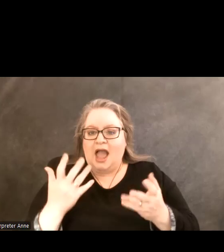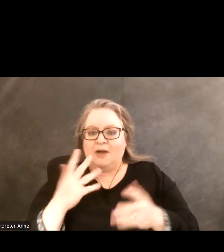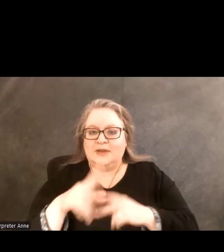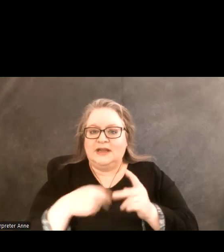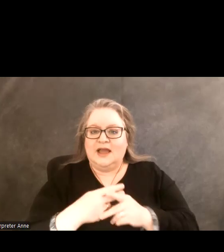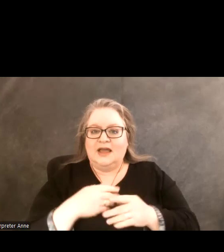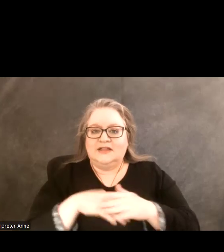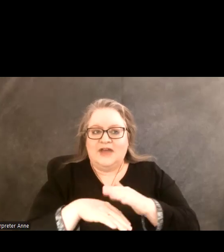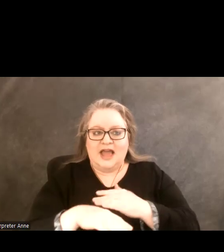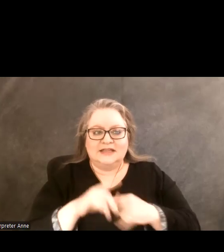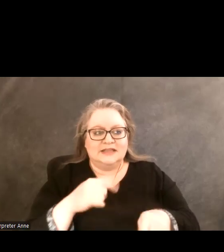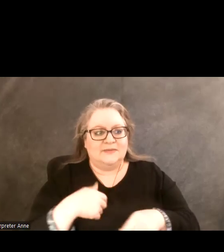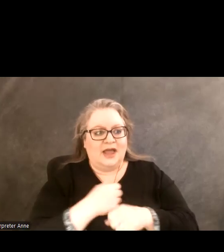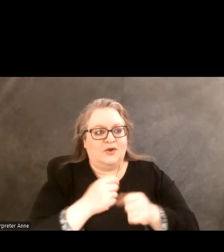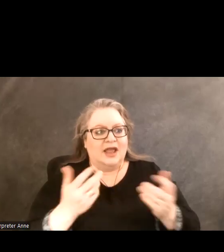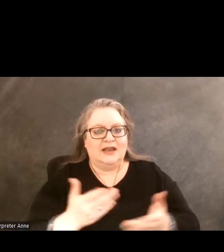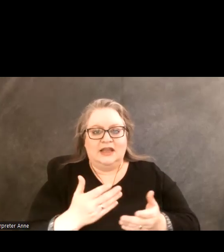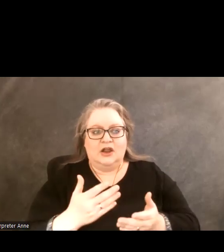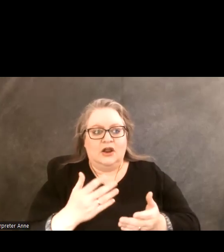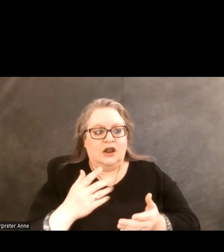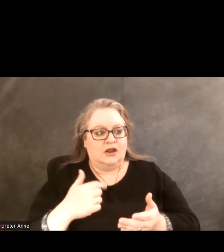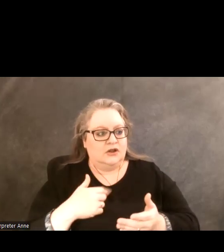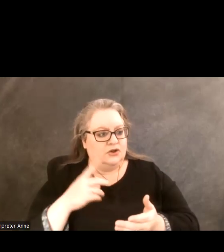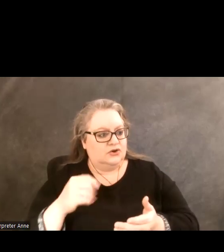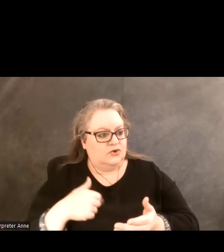creating here? Am I taking any away? What am I taking away?